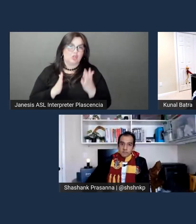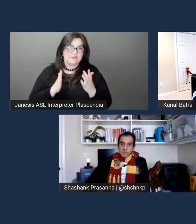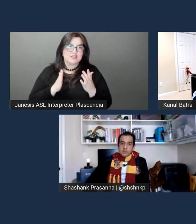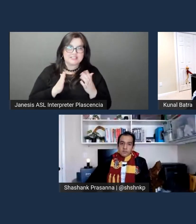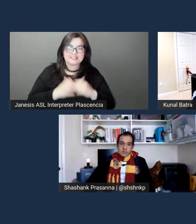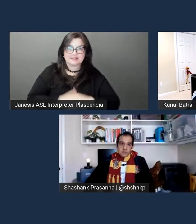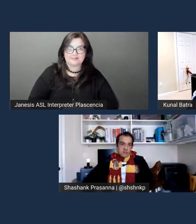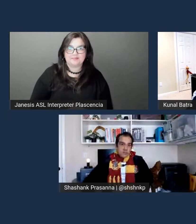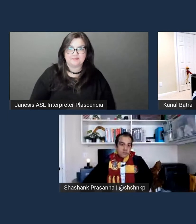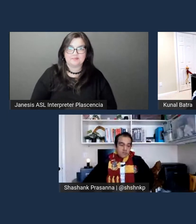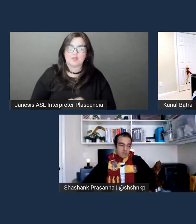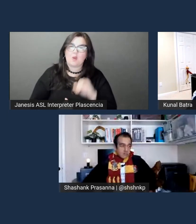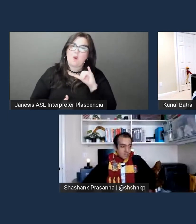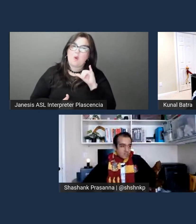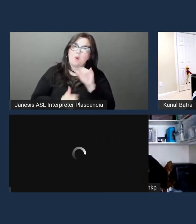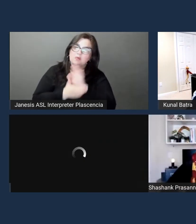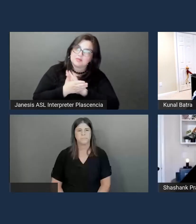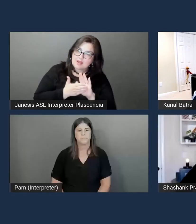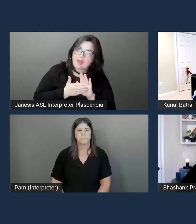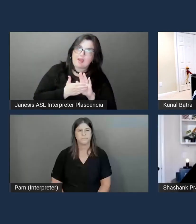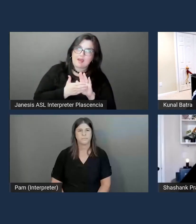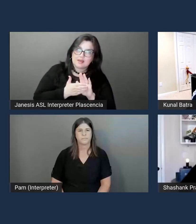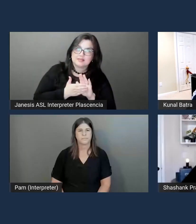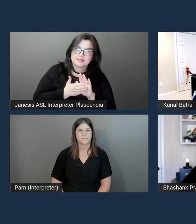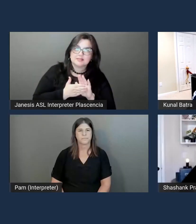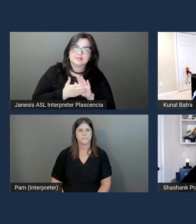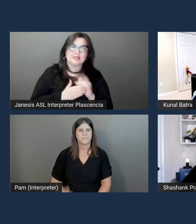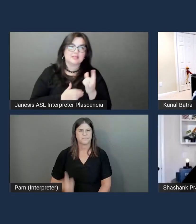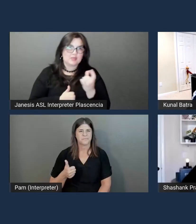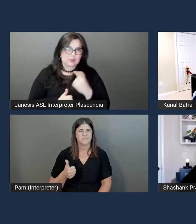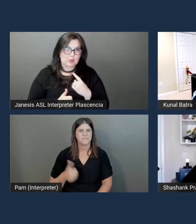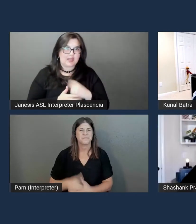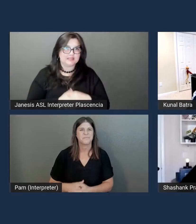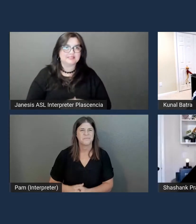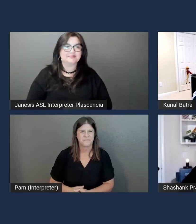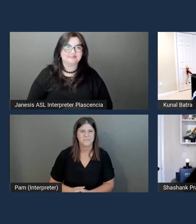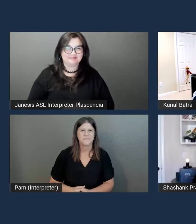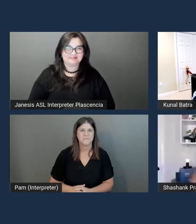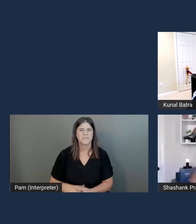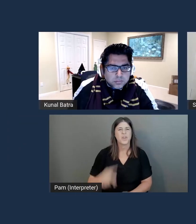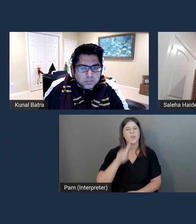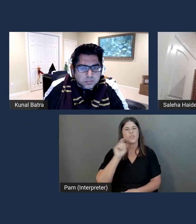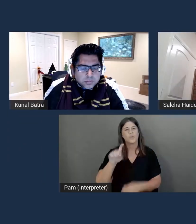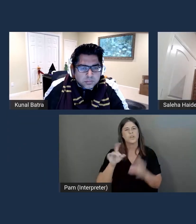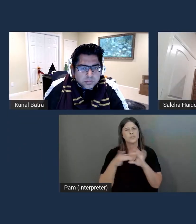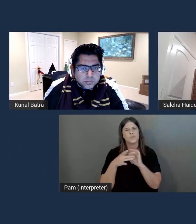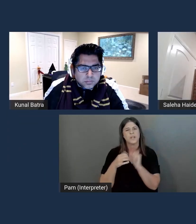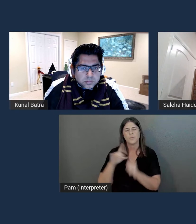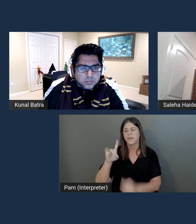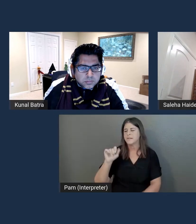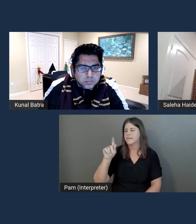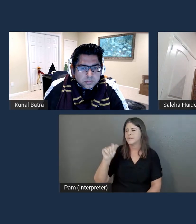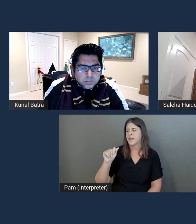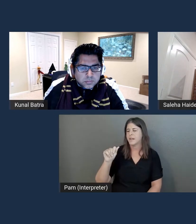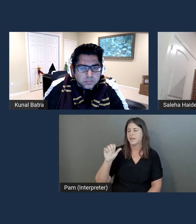Nice. The, question I had was about data sources too. Customers may have this On-Prem workload,